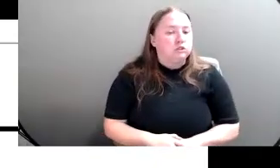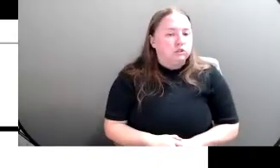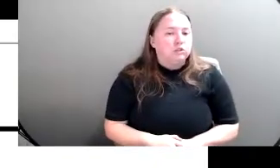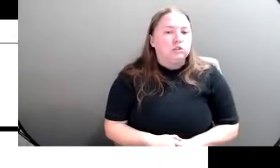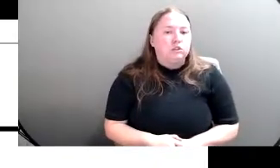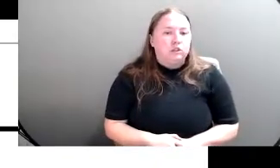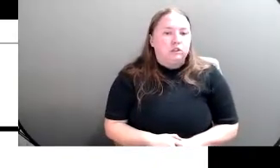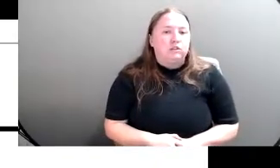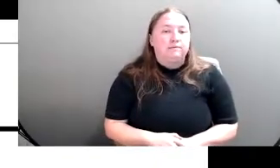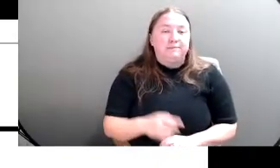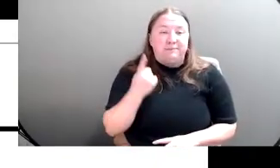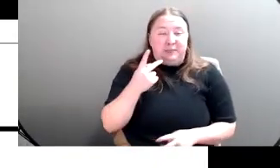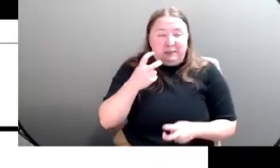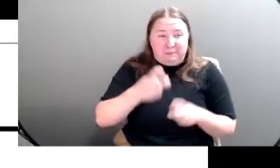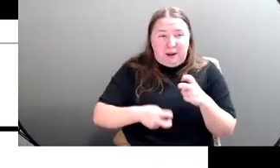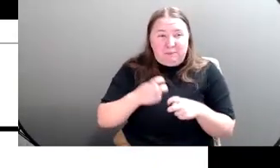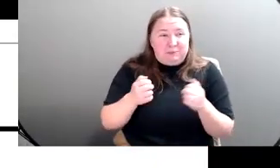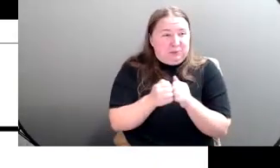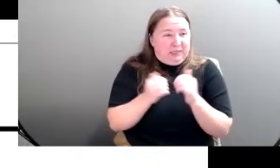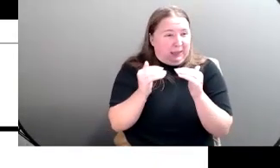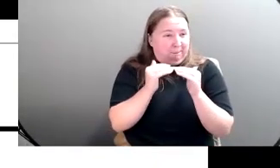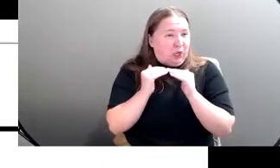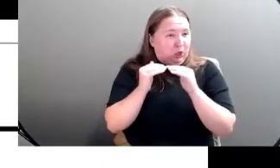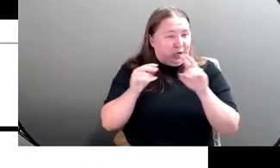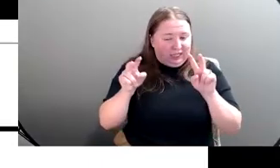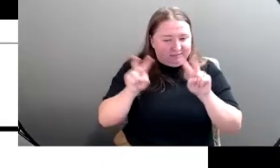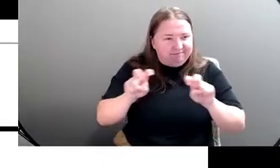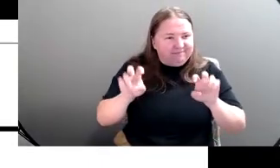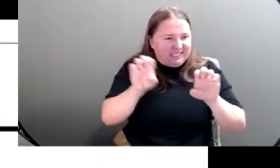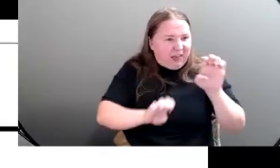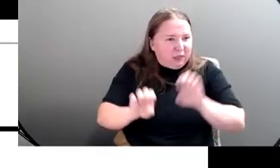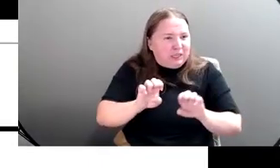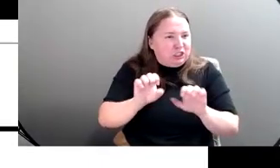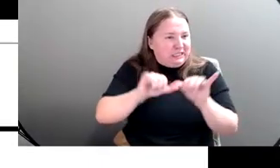one of the problems with our peer evaluation system, set up,